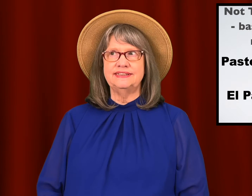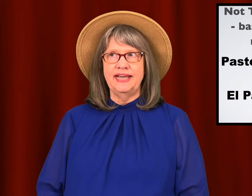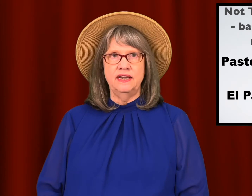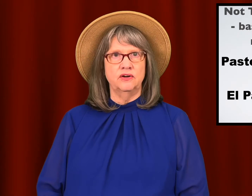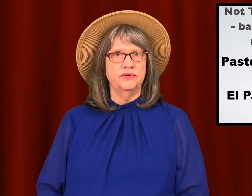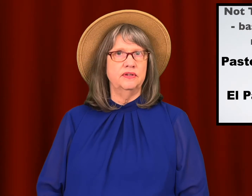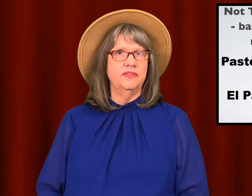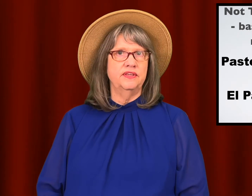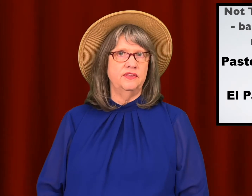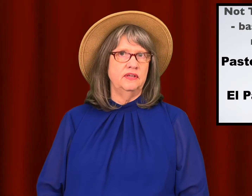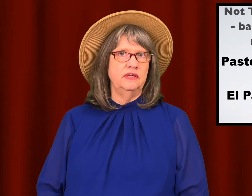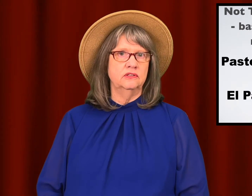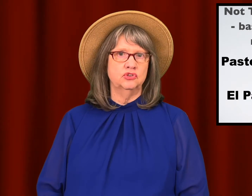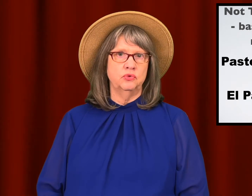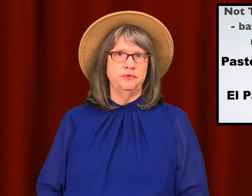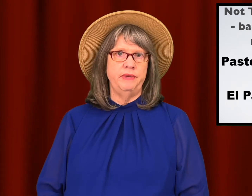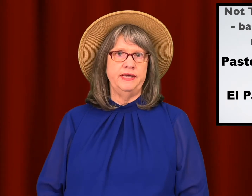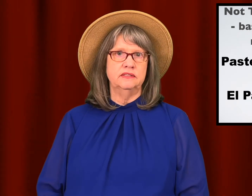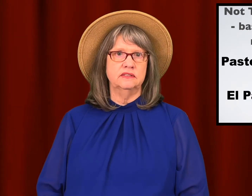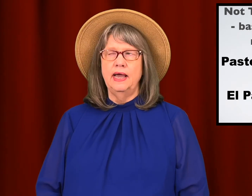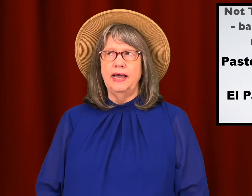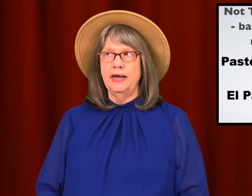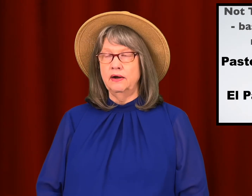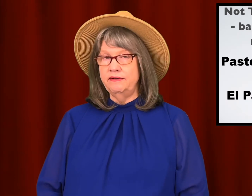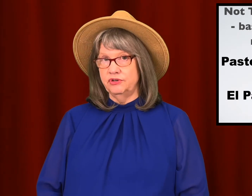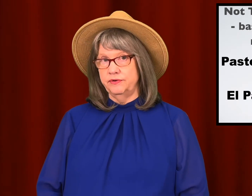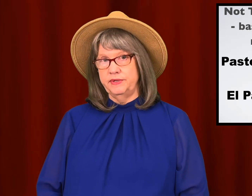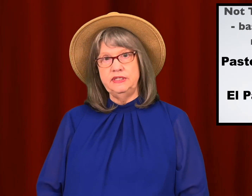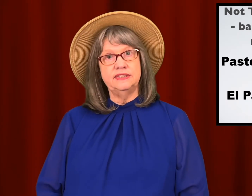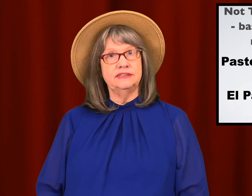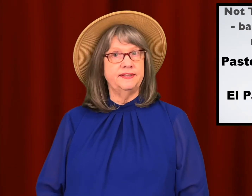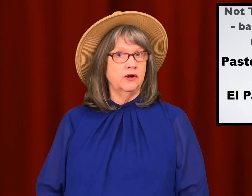sound that the English word makes. However, he says there